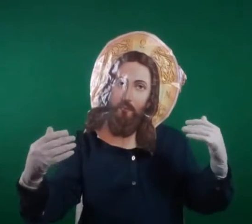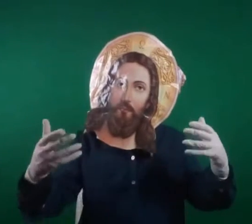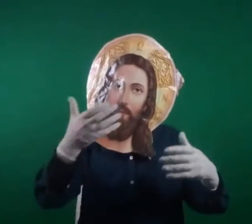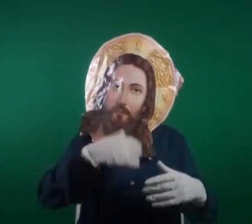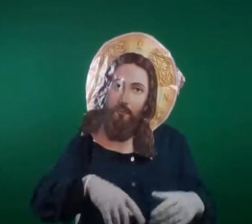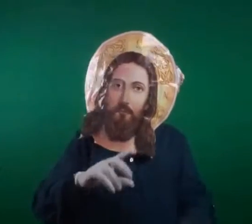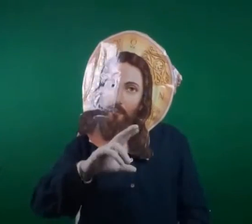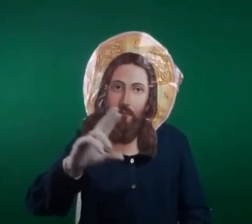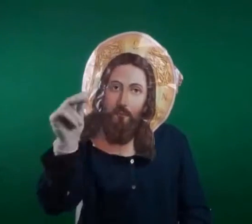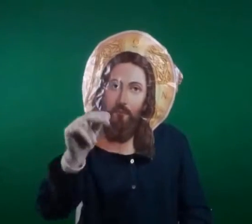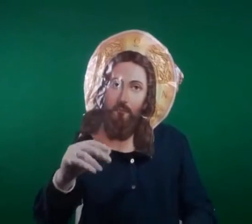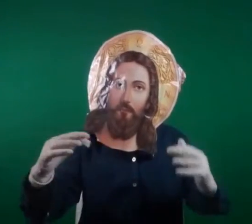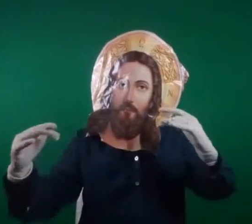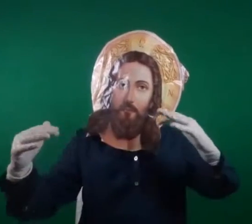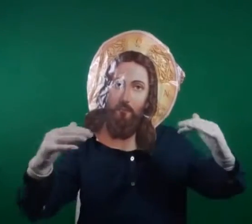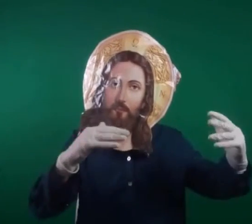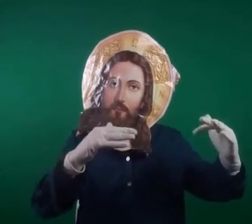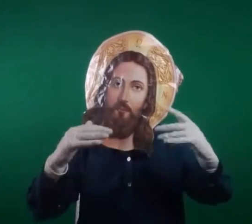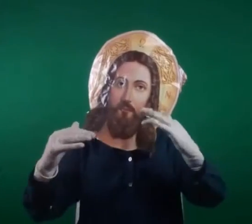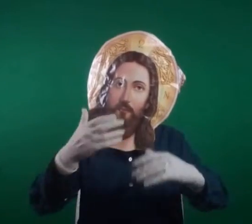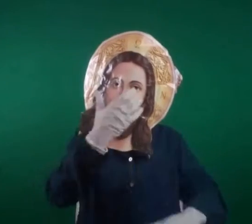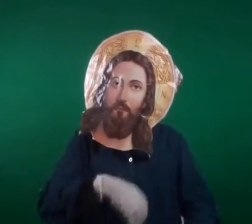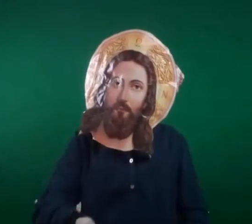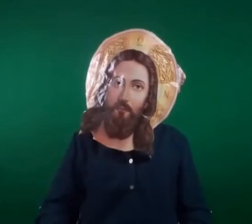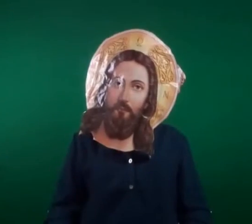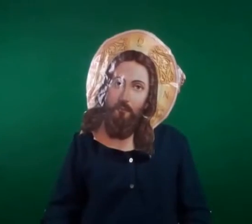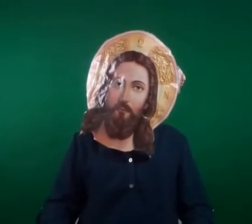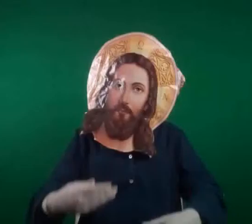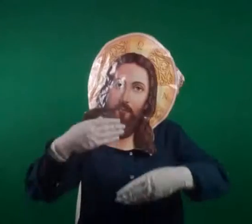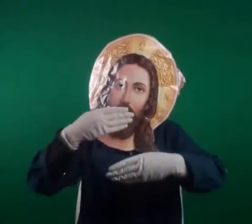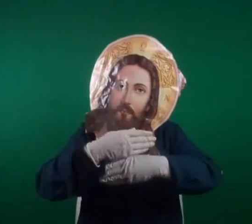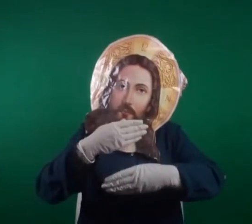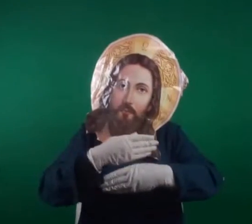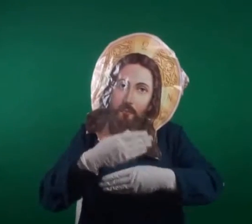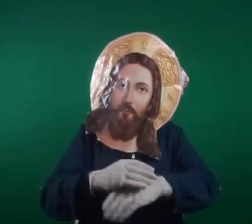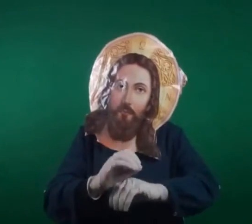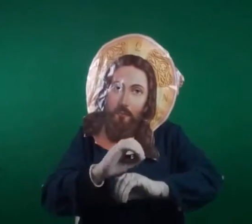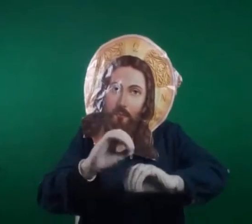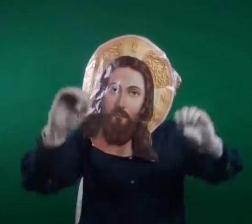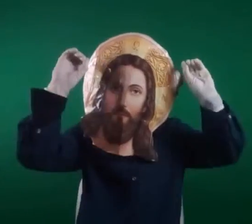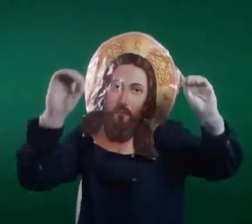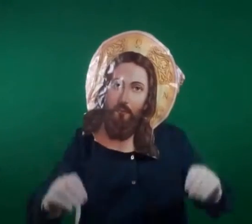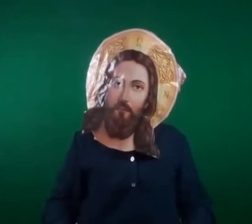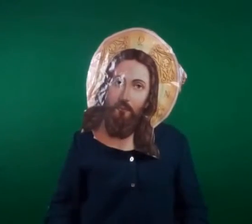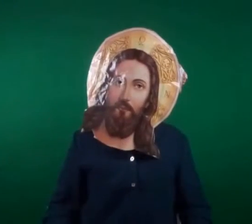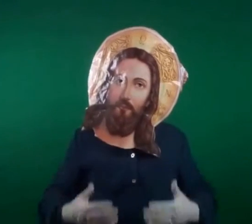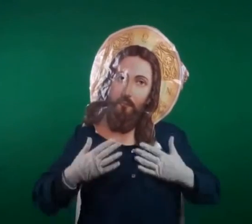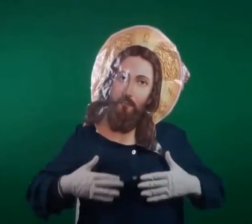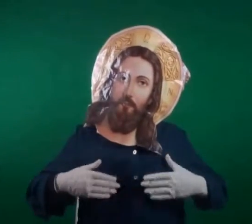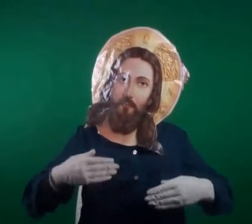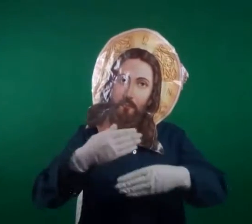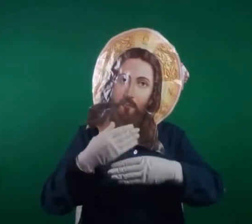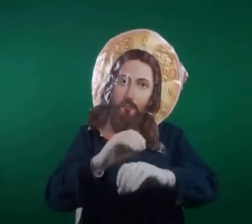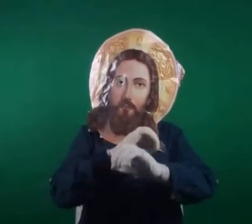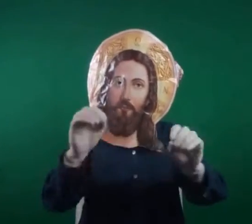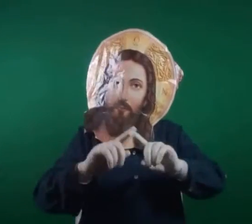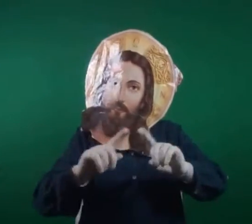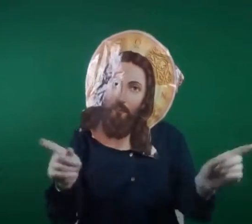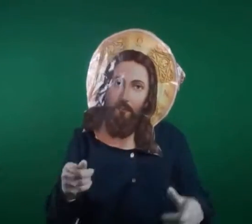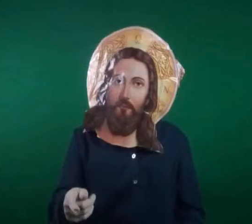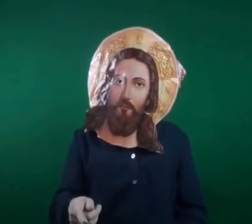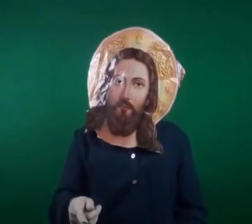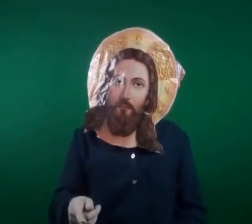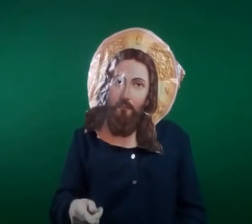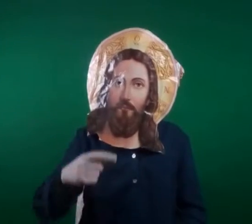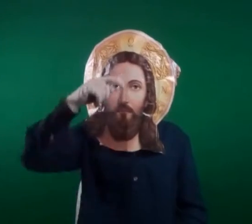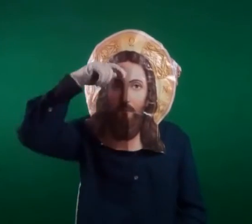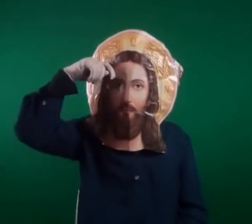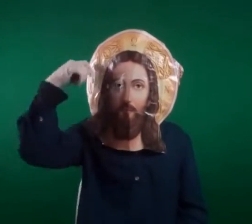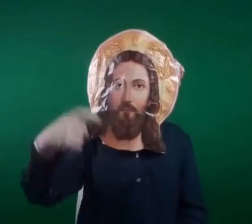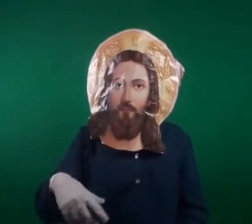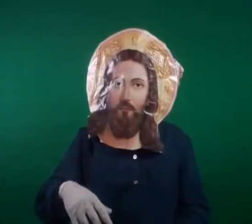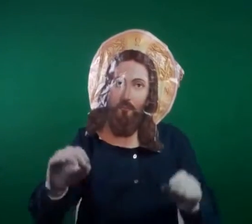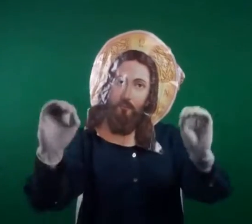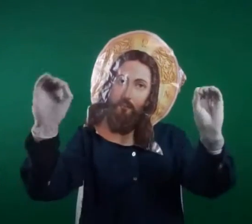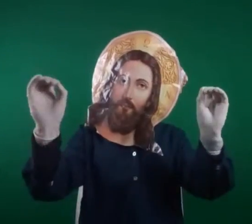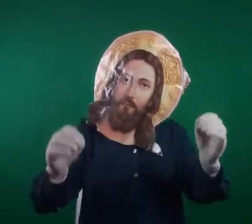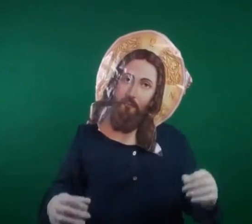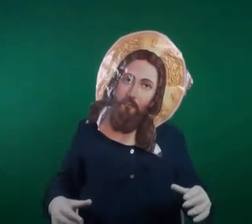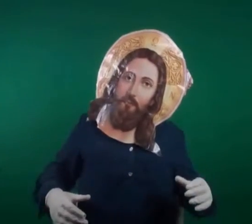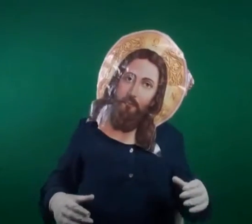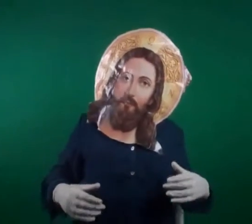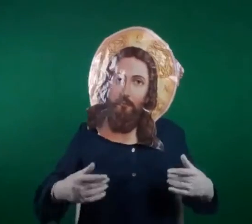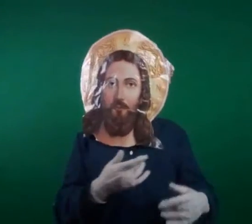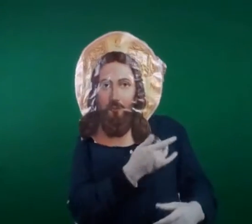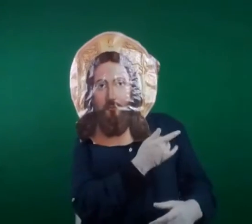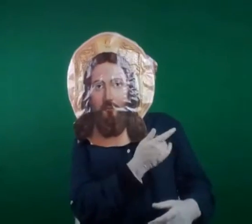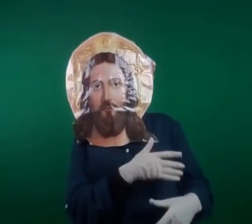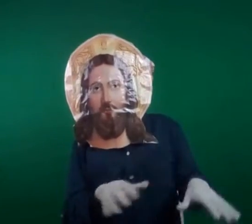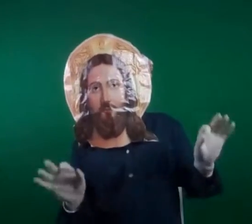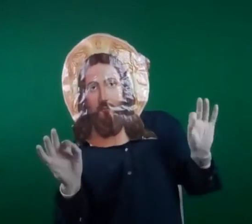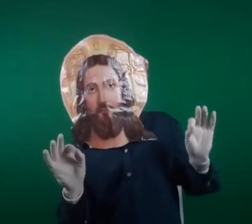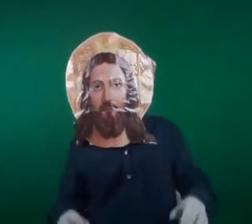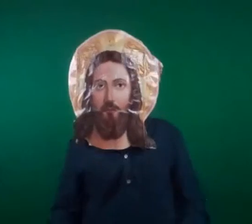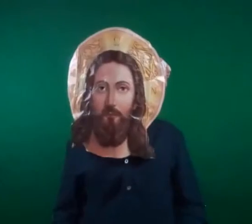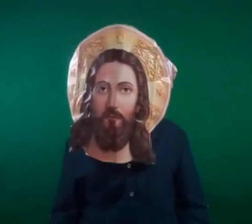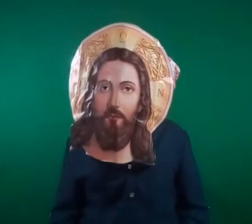they were not protected by any clothing which provided protection against radiation yet apparently they didn't even break a sweat.